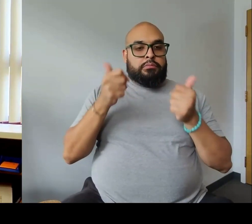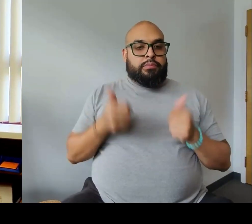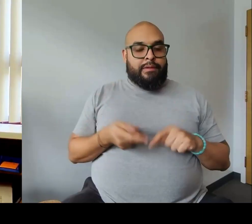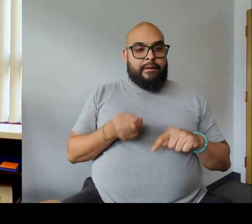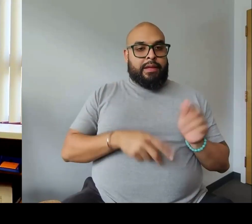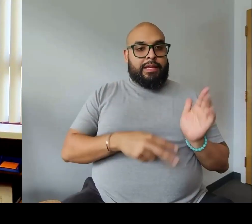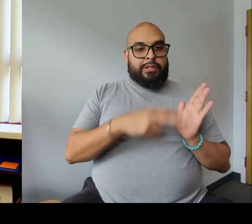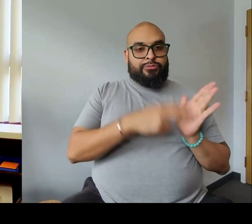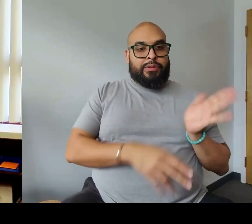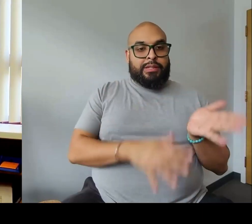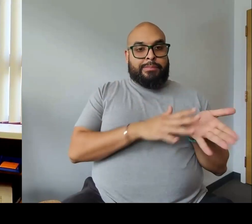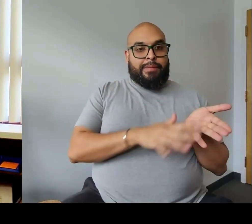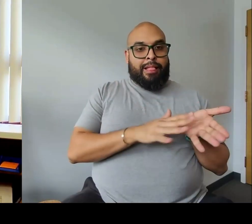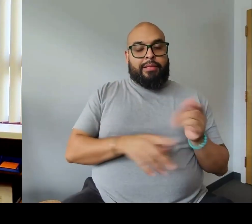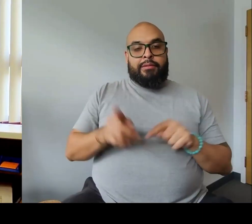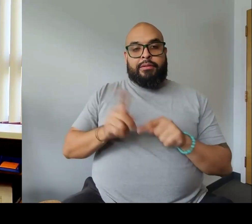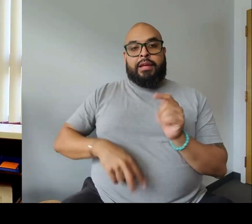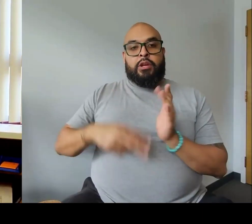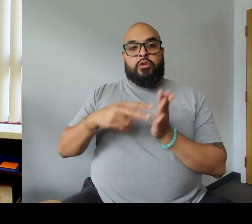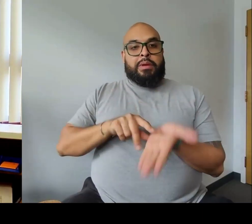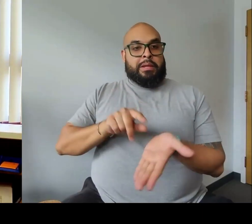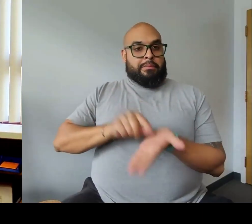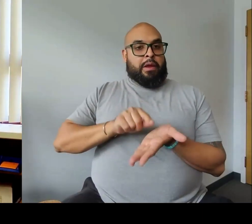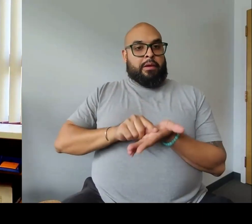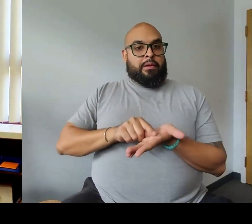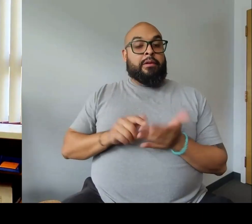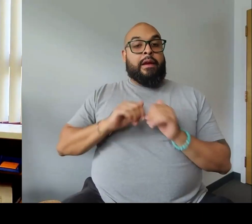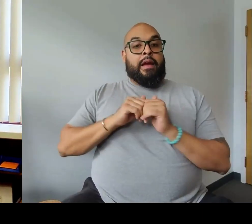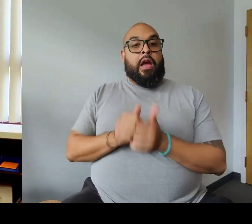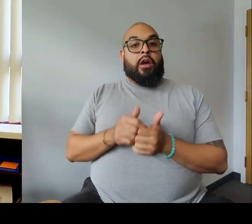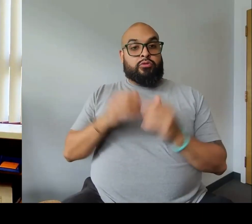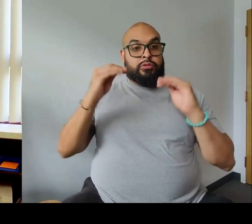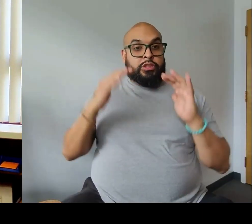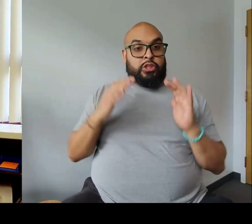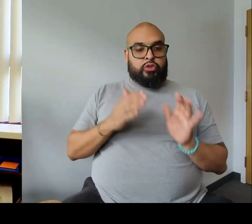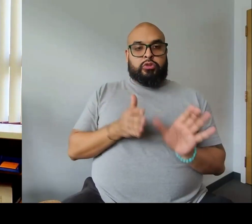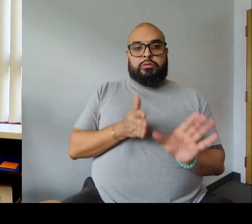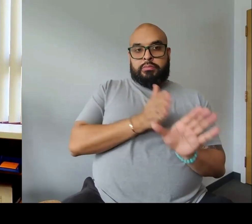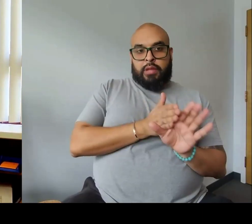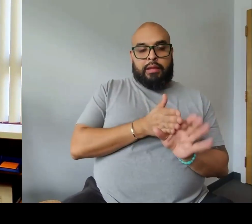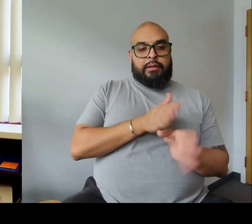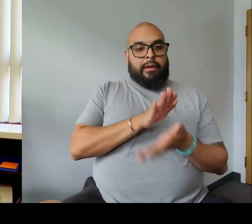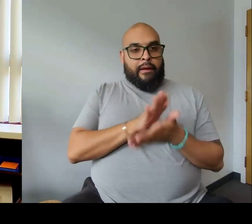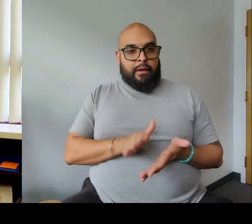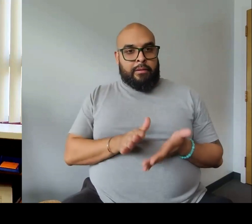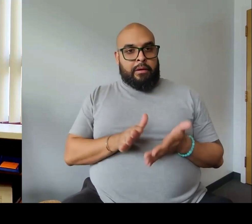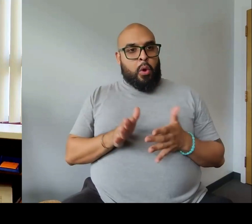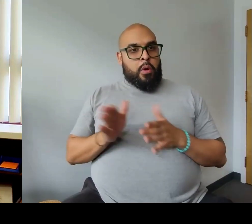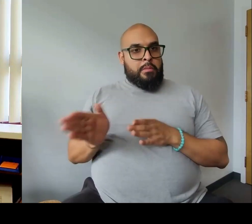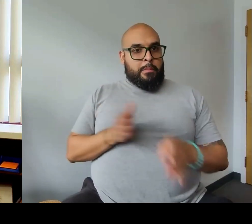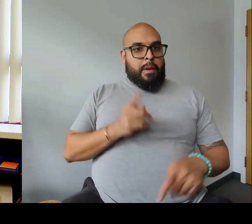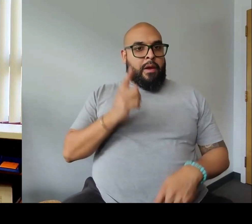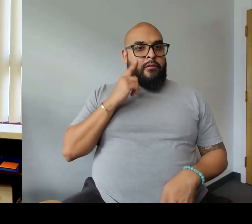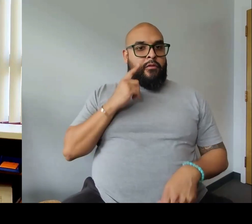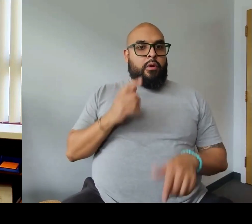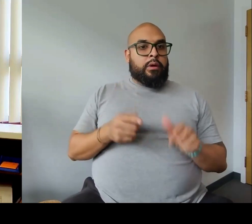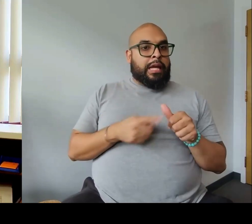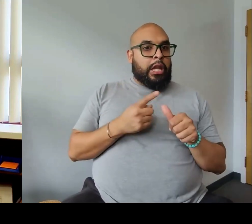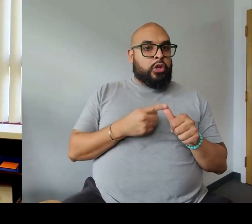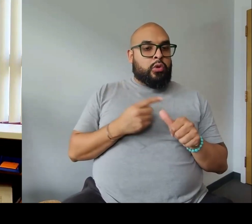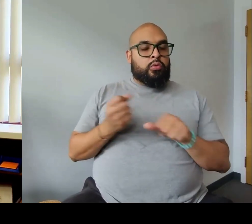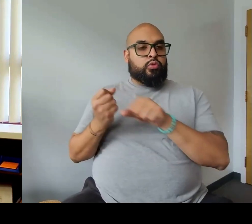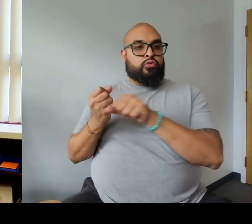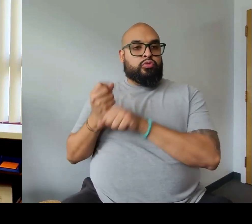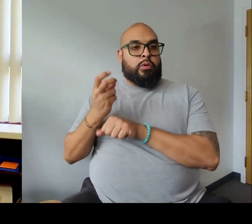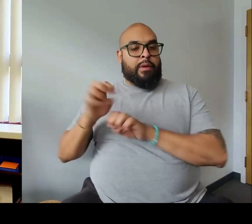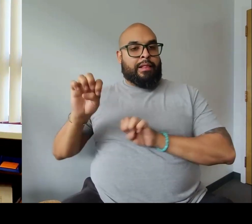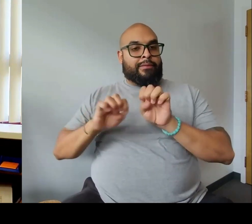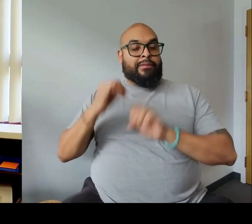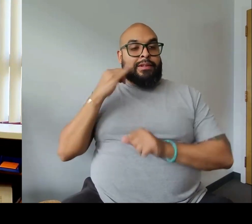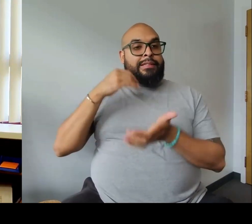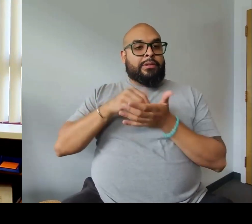How should psychs and classroom teachers, academics, test a student for an initial or a triennial evaluation when the student is not proficient in braille and cannot read print?